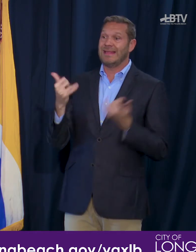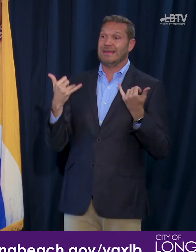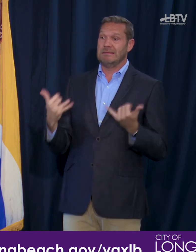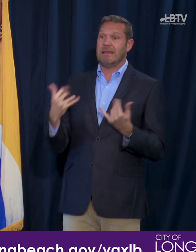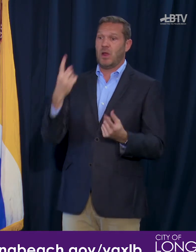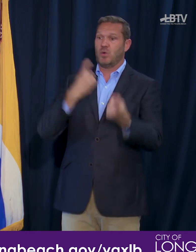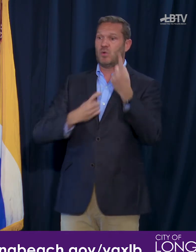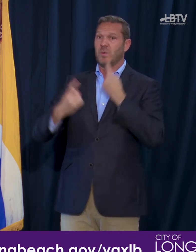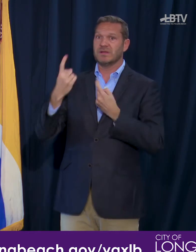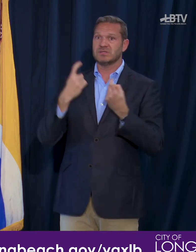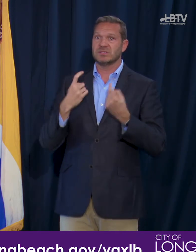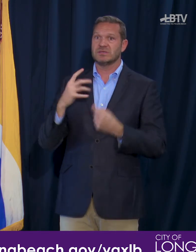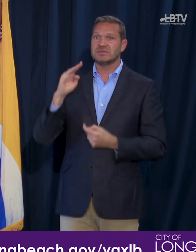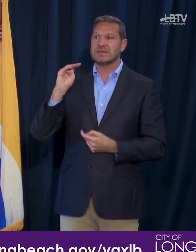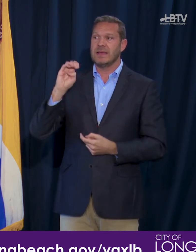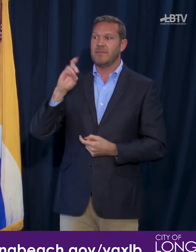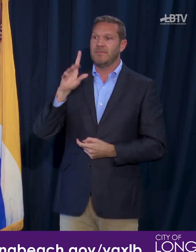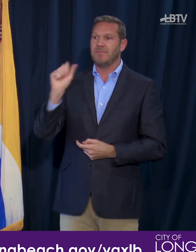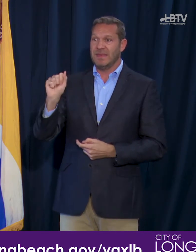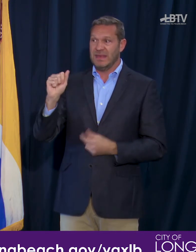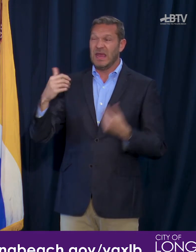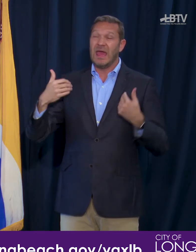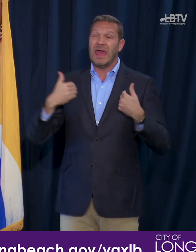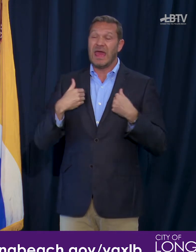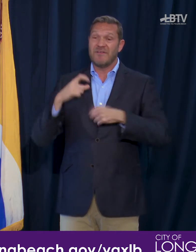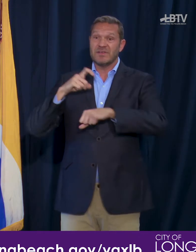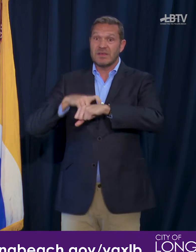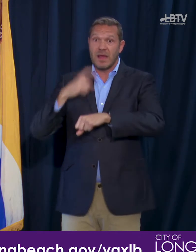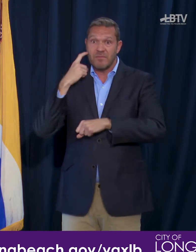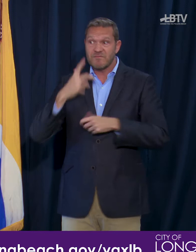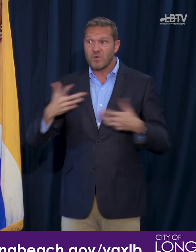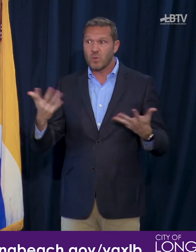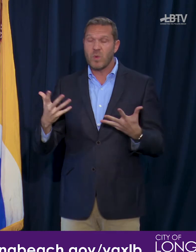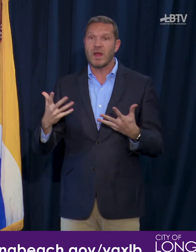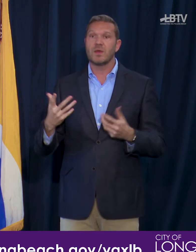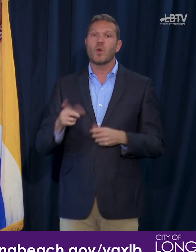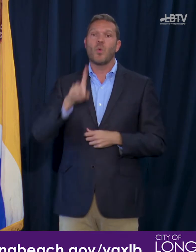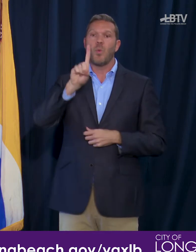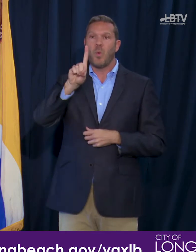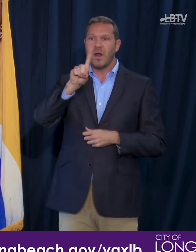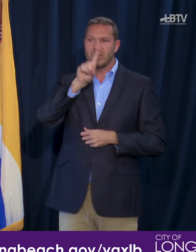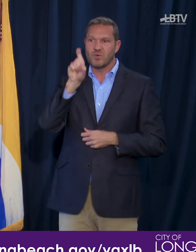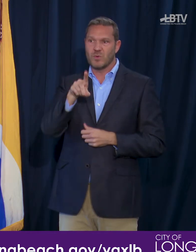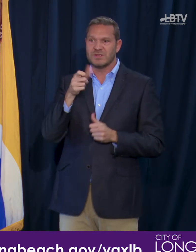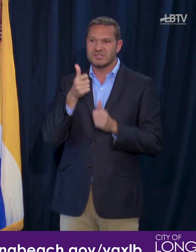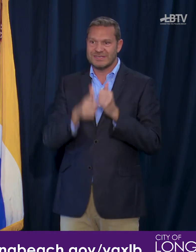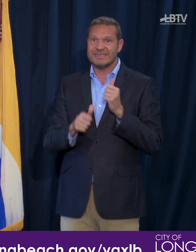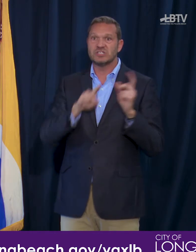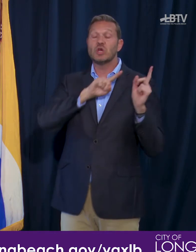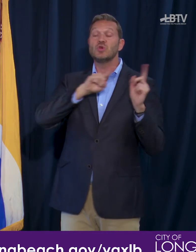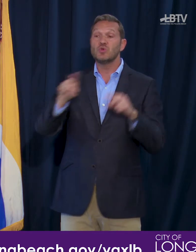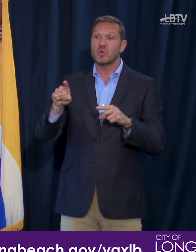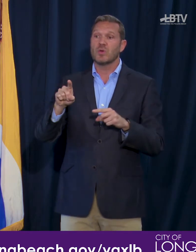As a reminder, we have time for one question each. For follow up questions, media can reach out to Long Beach Joint Information Center.